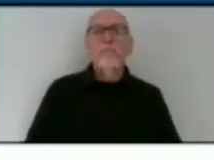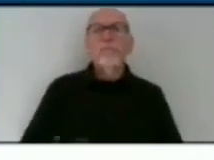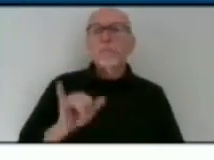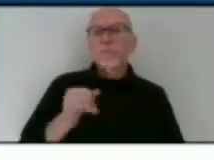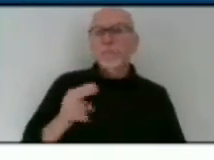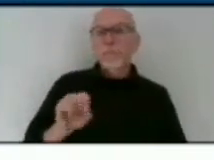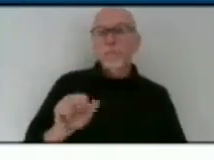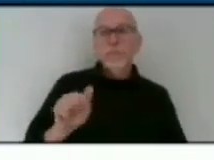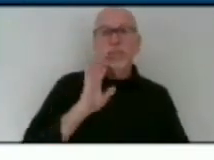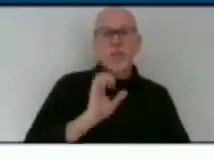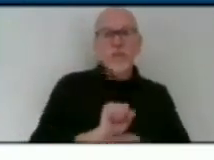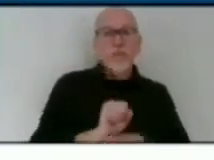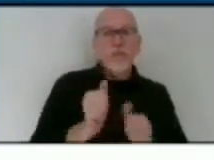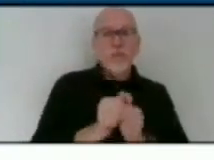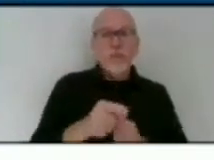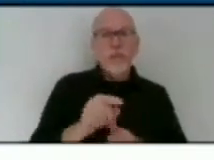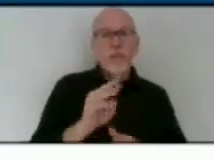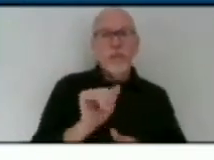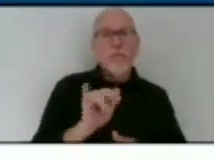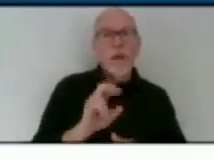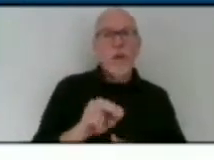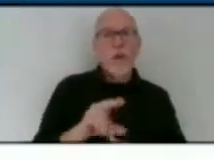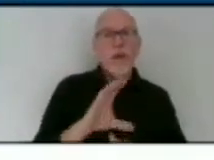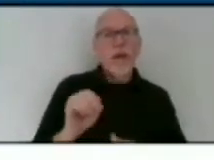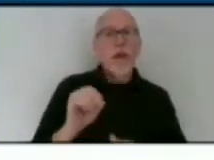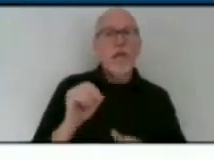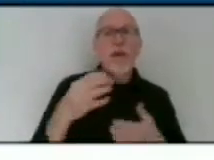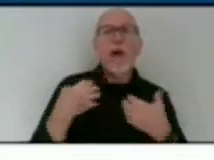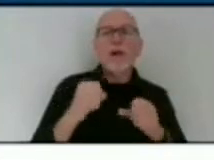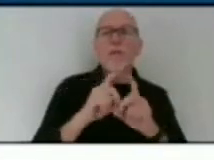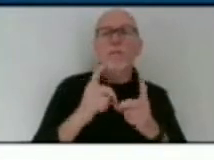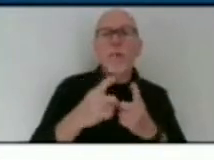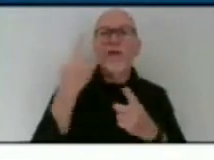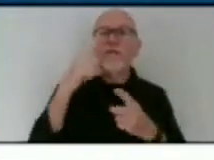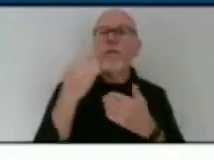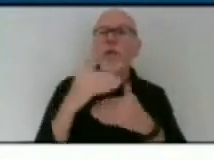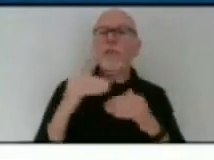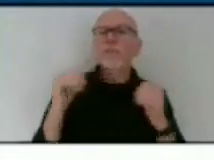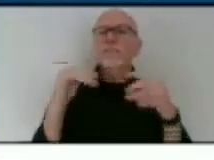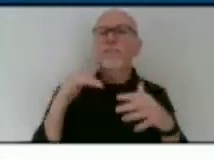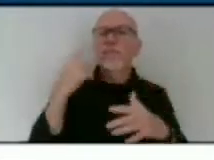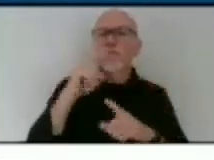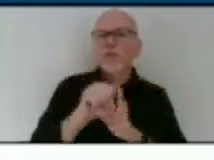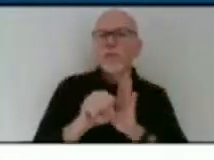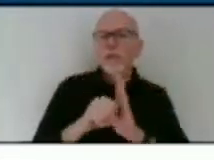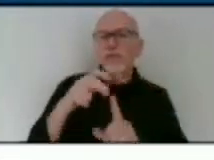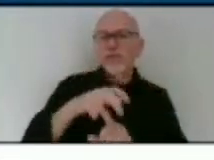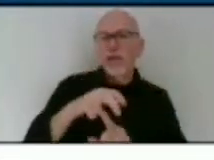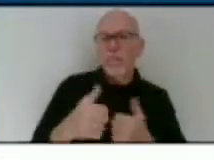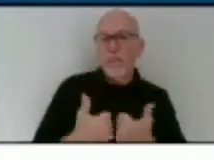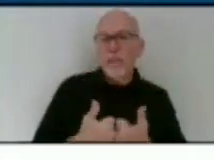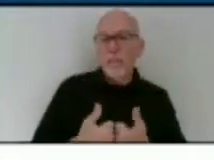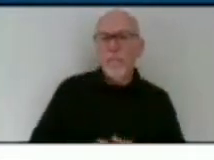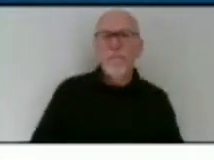Health Department on a limited spectator plan for the state championship games. Community, recreational sports leagues and